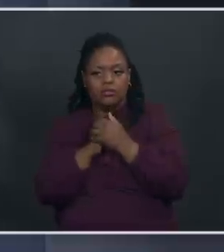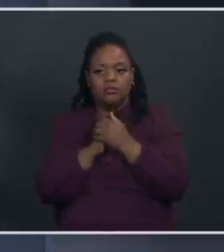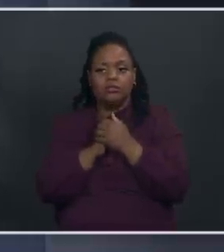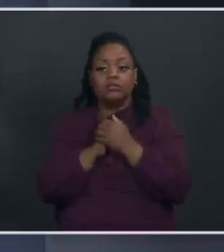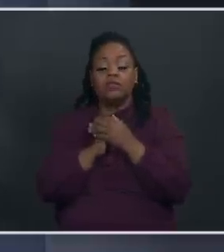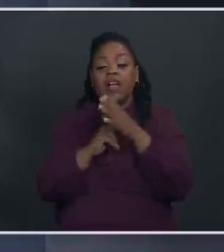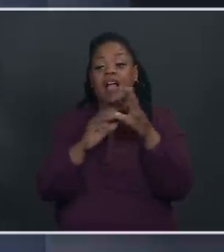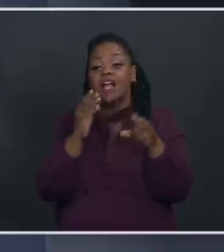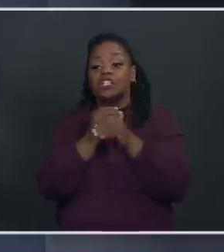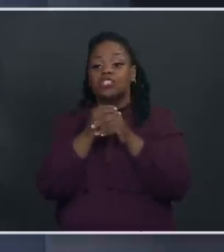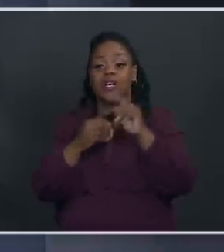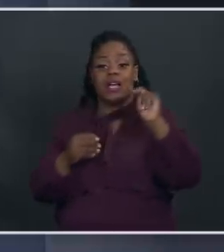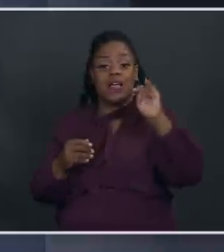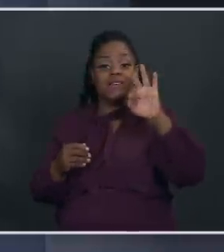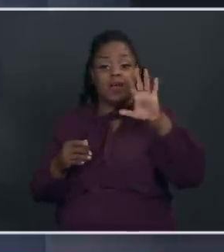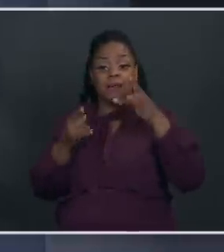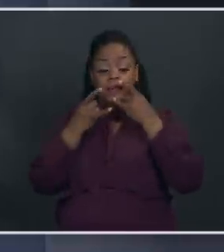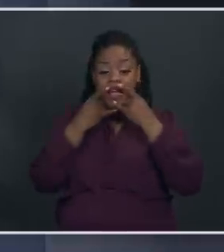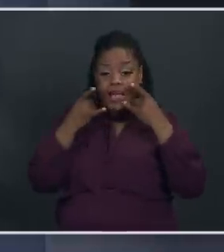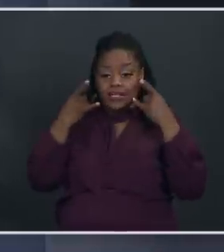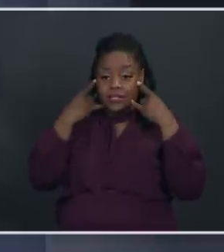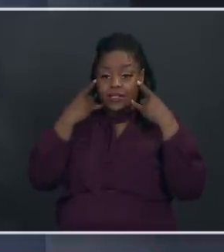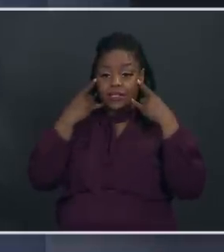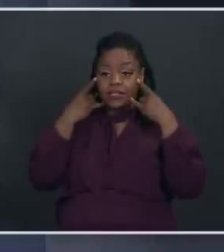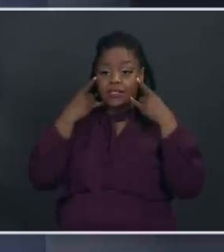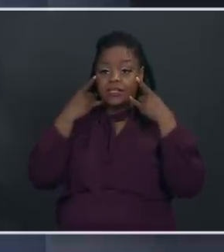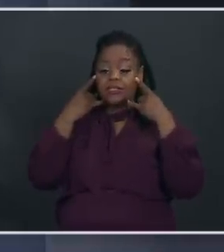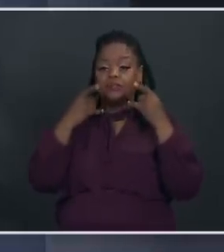the production of additional N95 masks; isolation gowns;